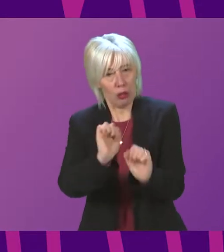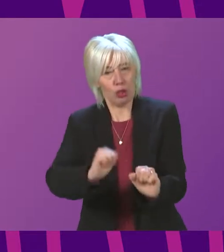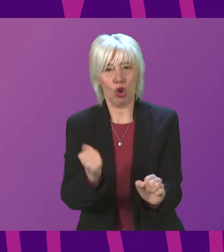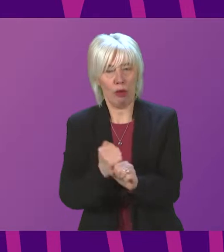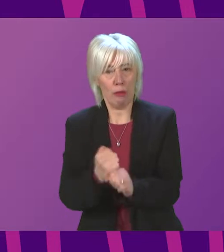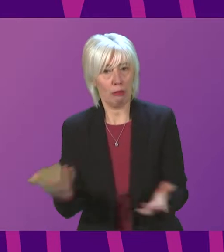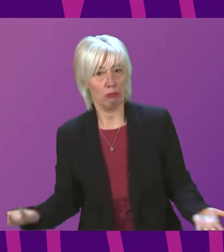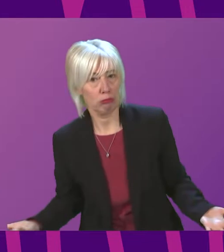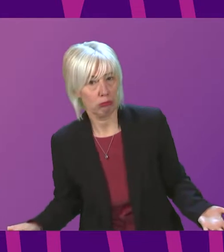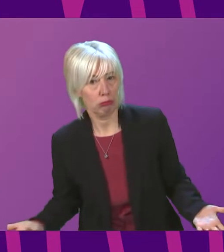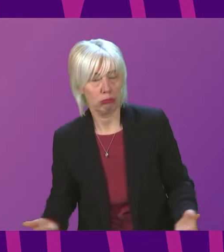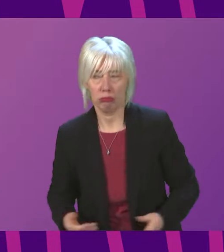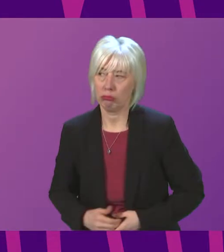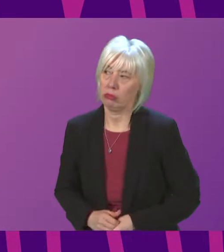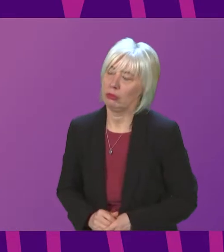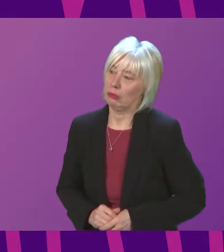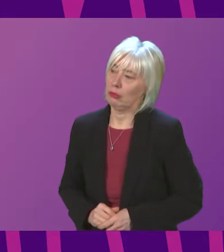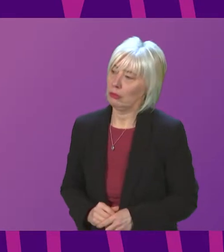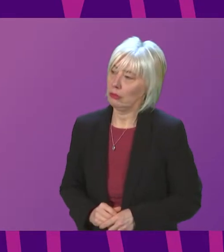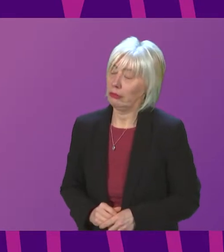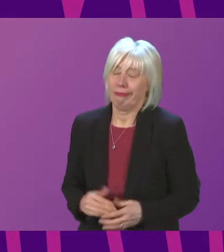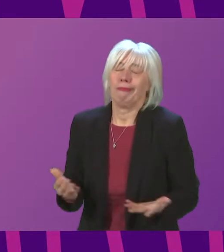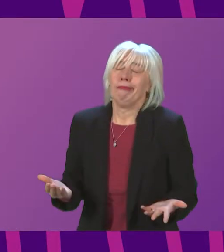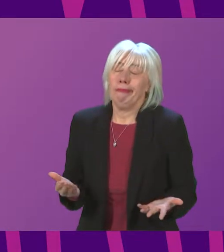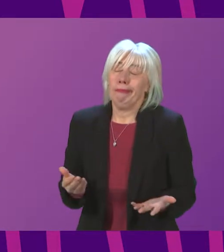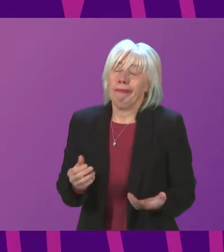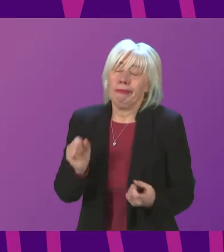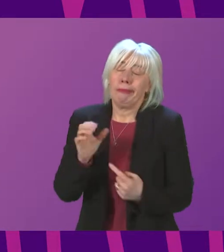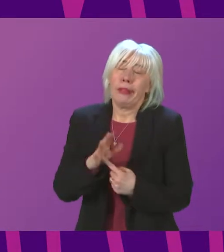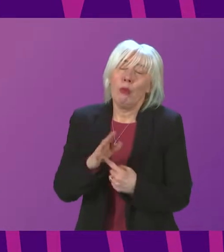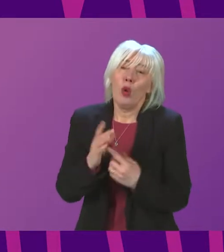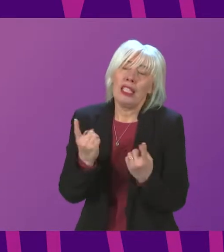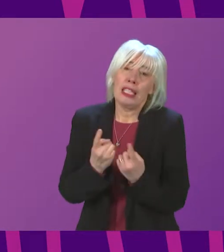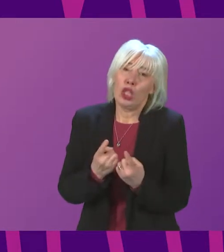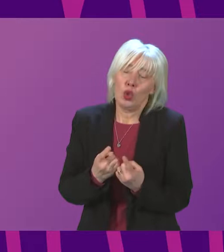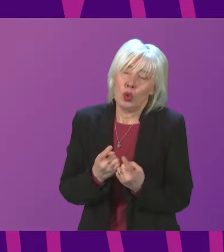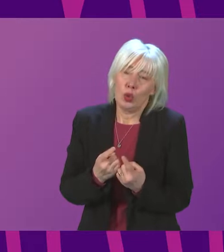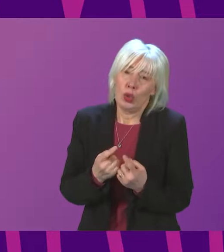These issues are important, but I do not think that anybody contributes to the matter by